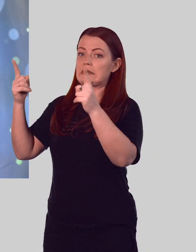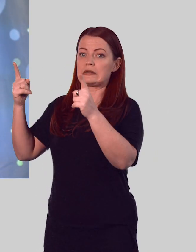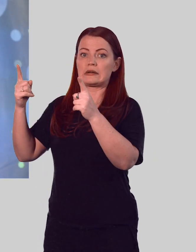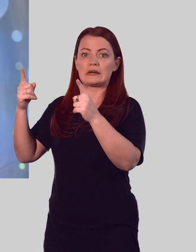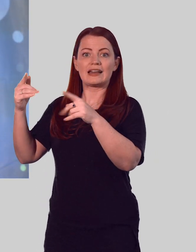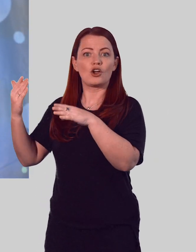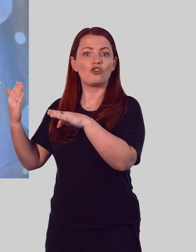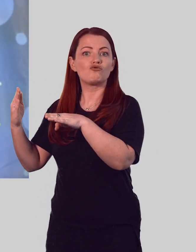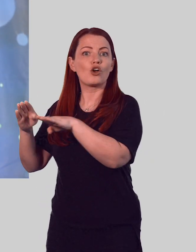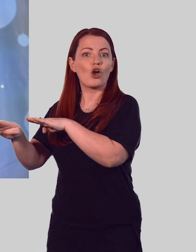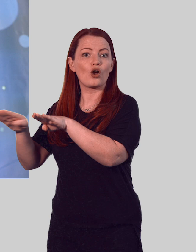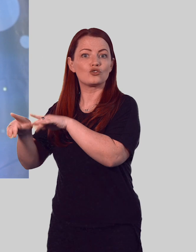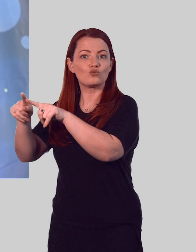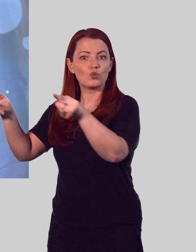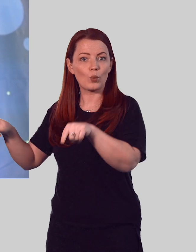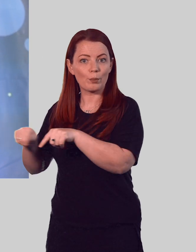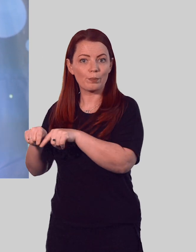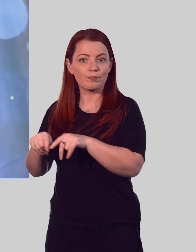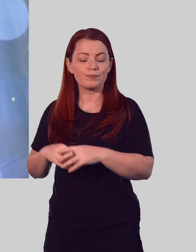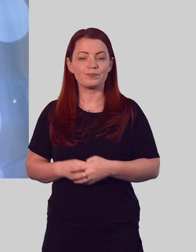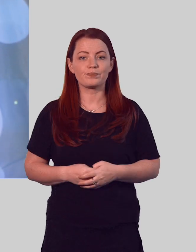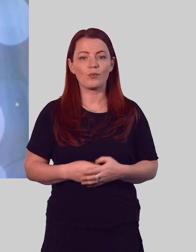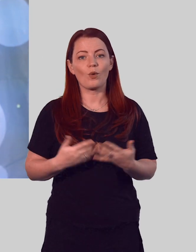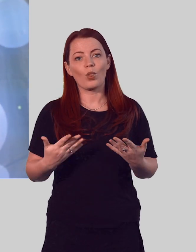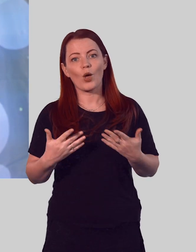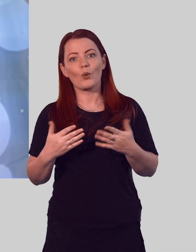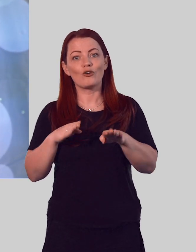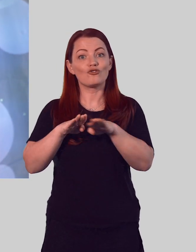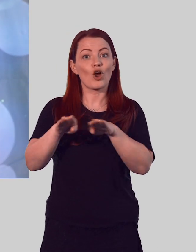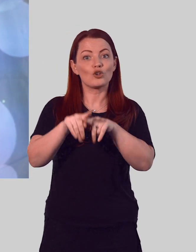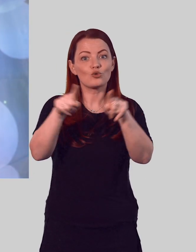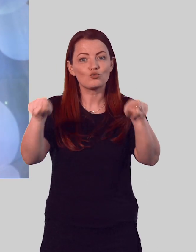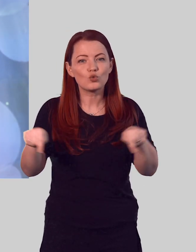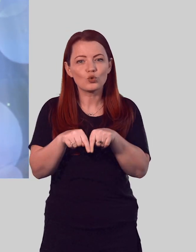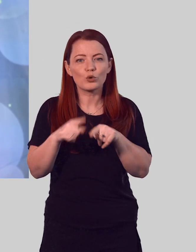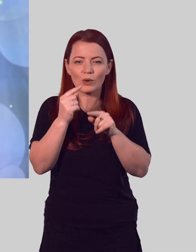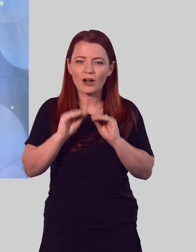although in a rehearsal room you can also design participation to facilitate this,